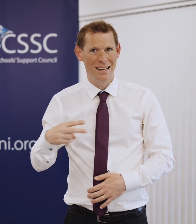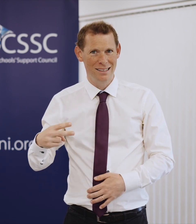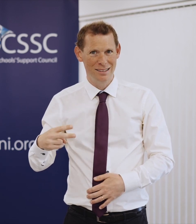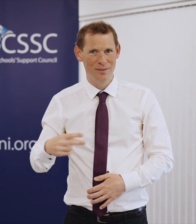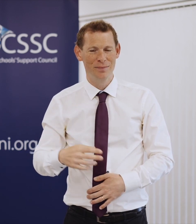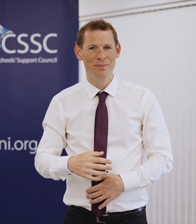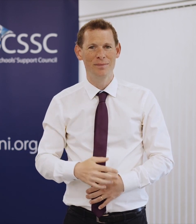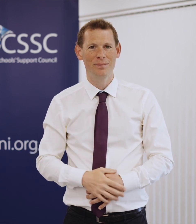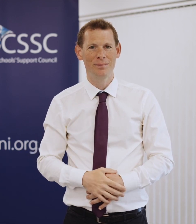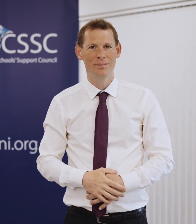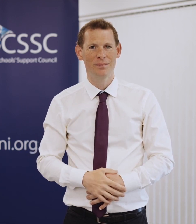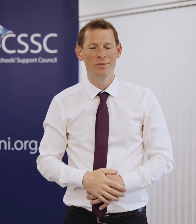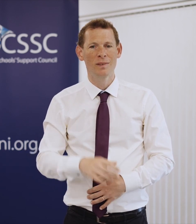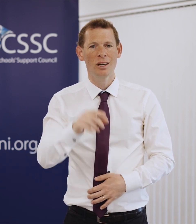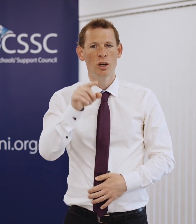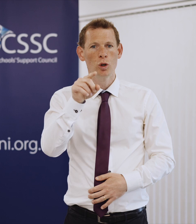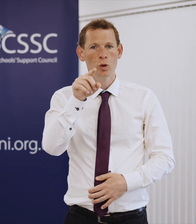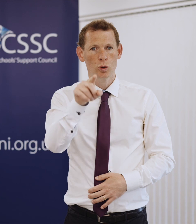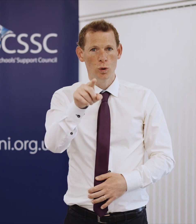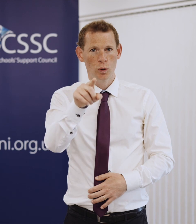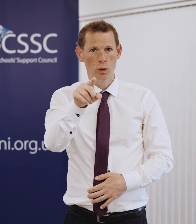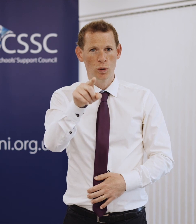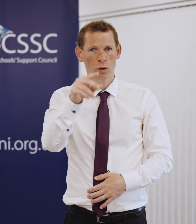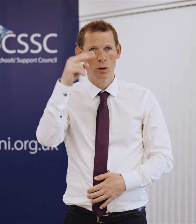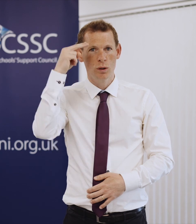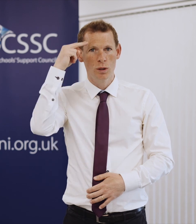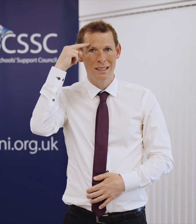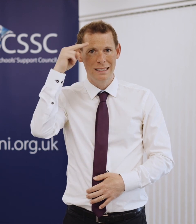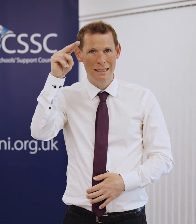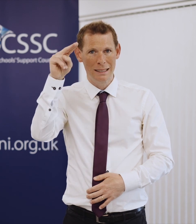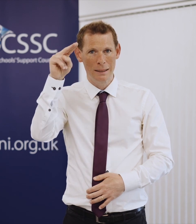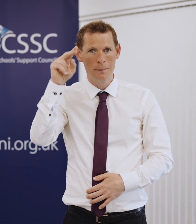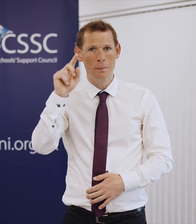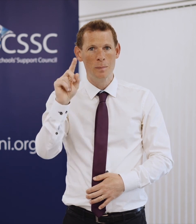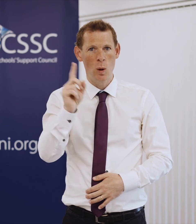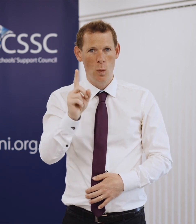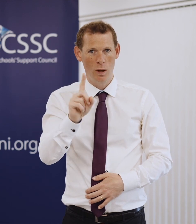Let's do that again, your name is what?